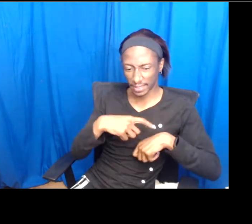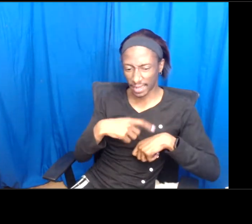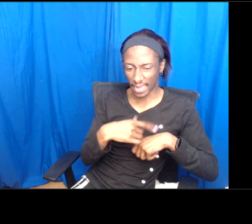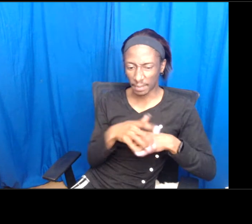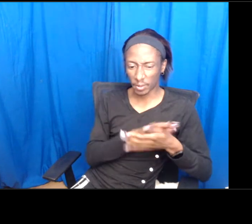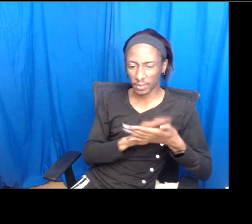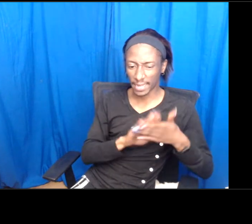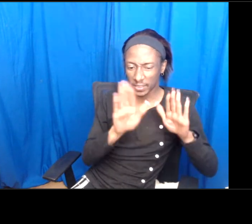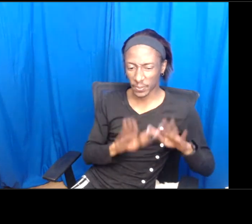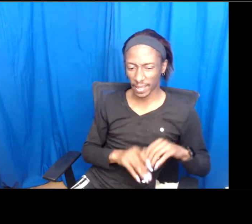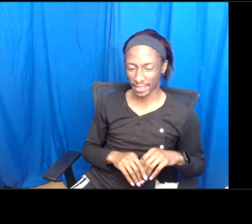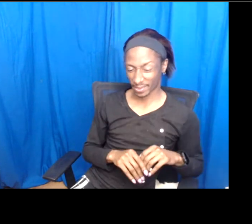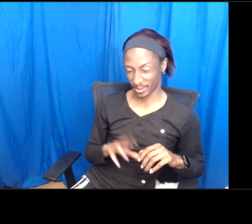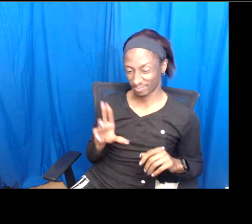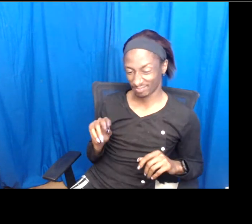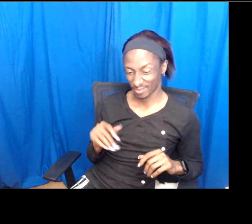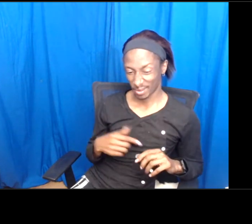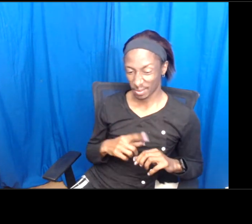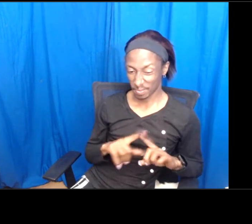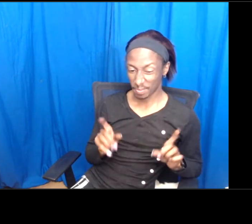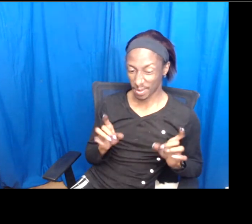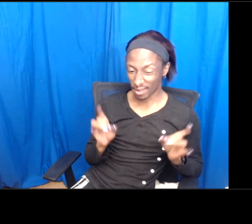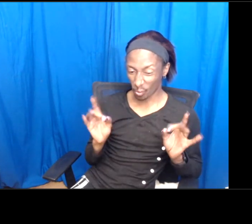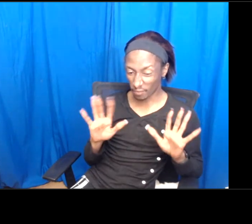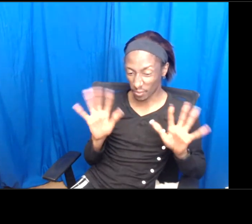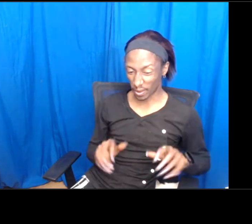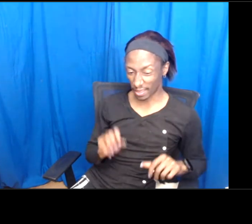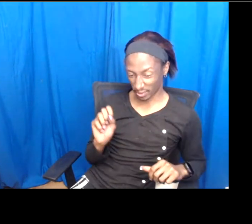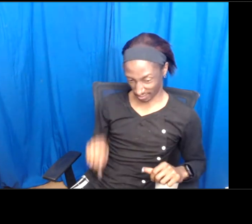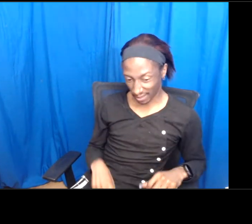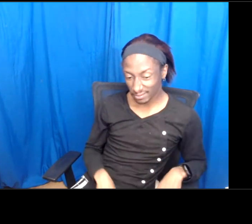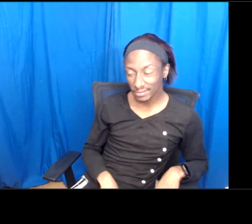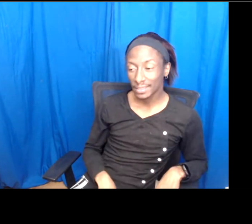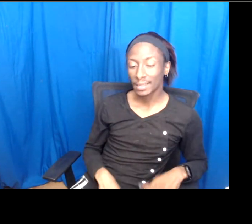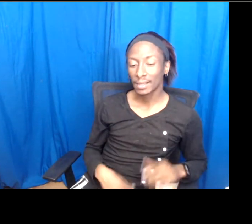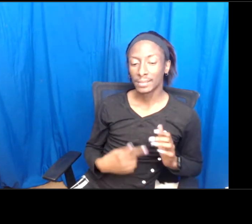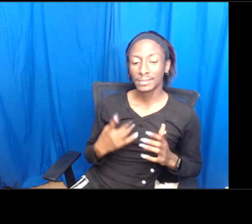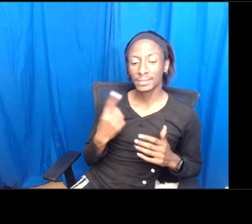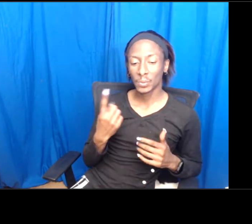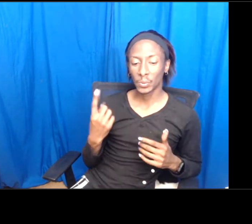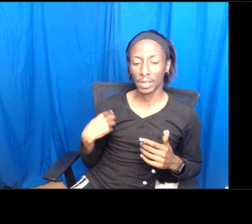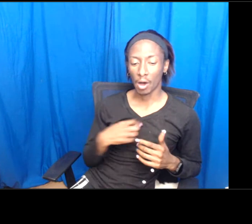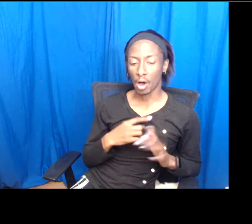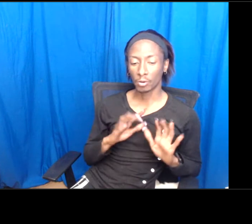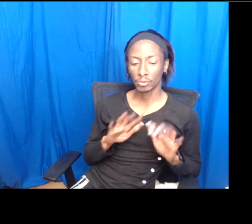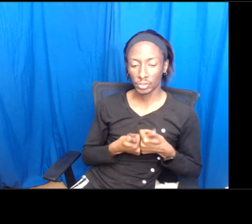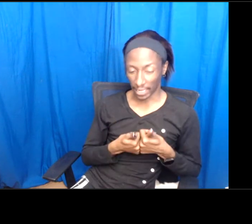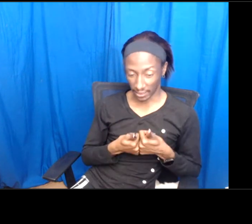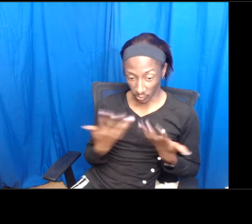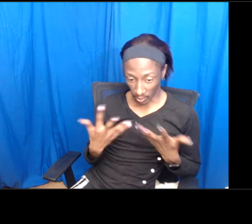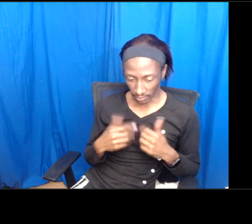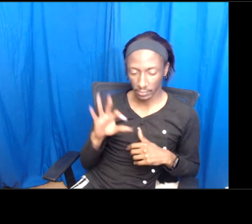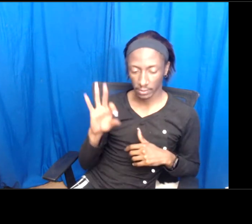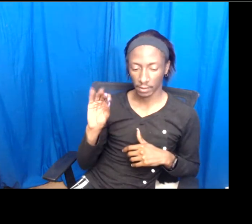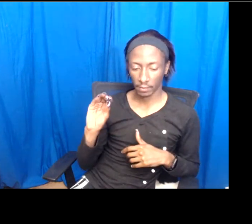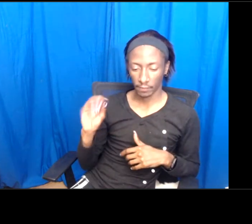but it's actually can be pretty terrible weather. One thing that we always have a challenge with is fog. That's always an issue.